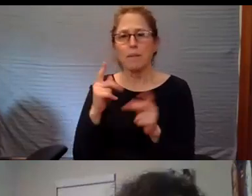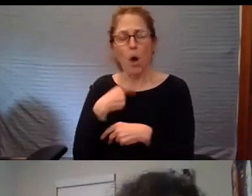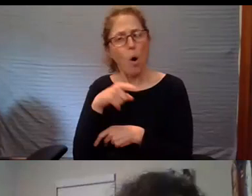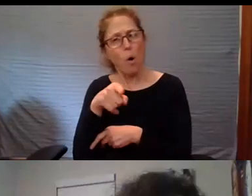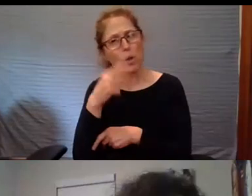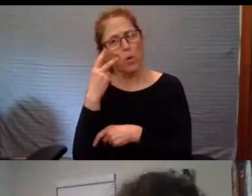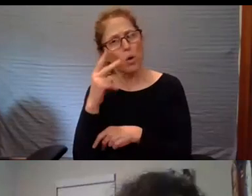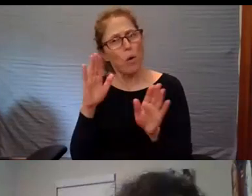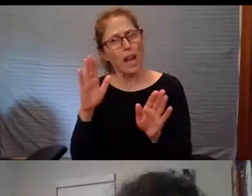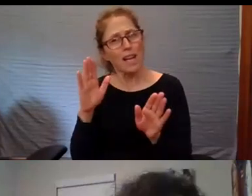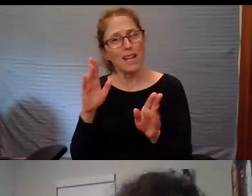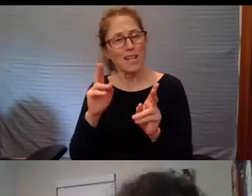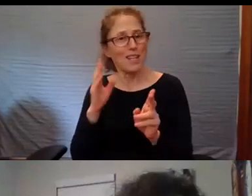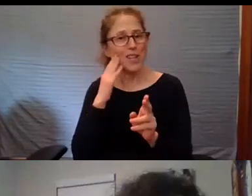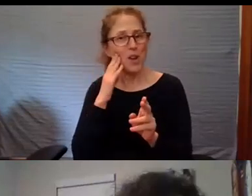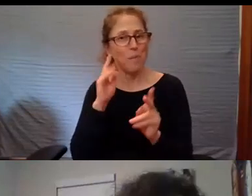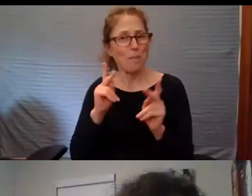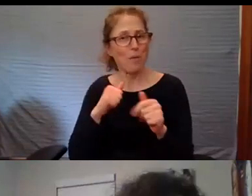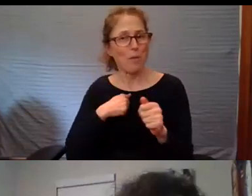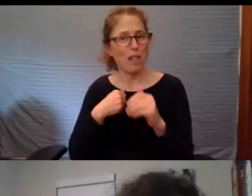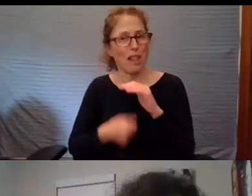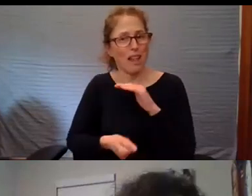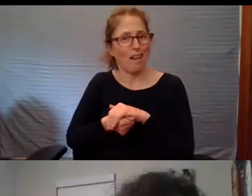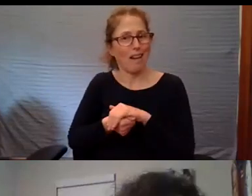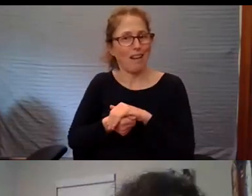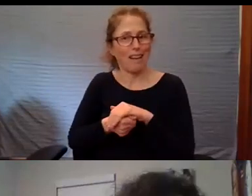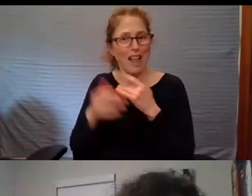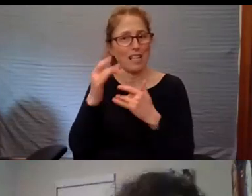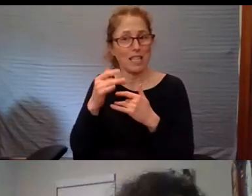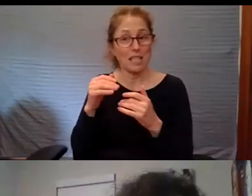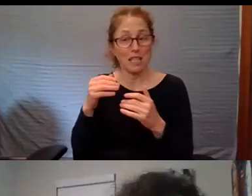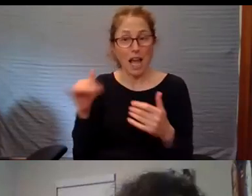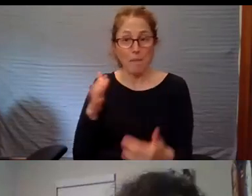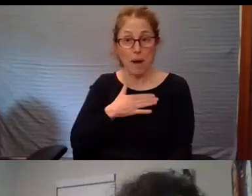You get that a lot with Invisible illness like endometriosis, people say "oh, well you look fine",